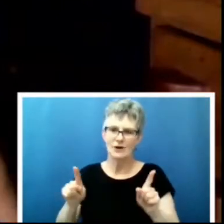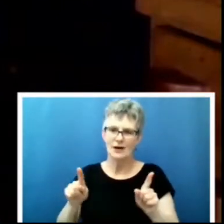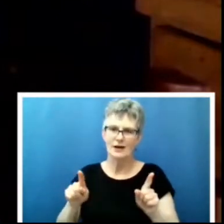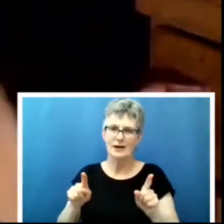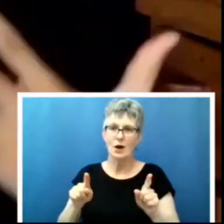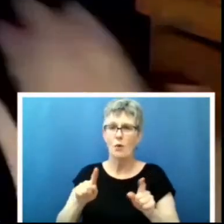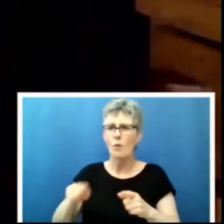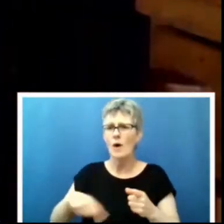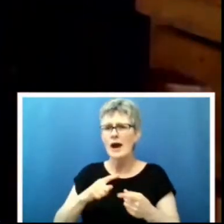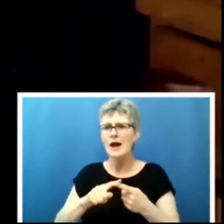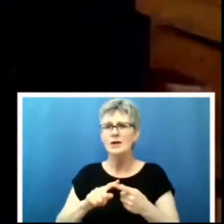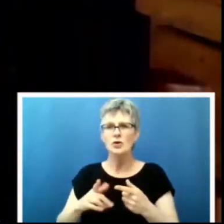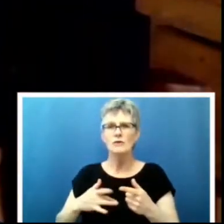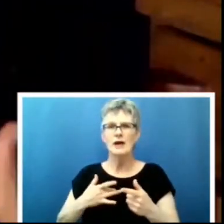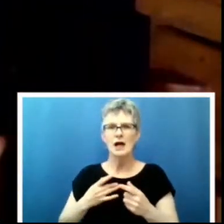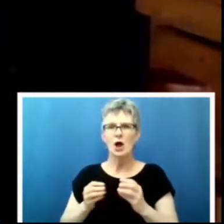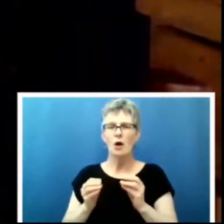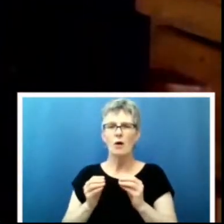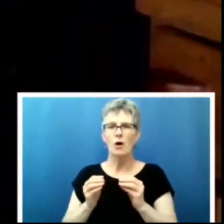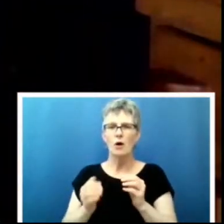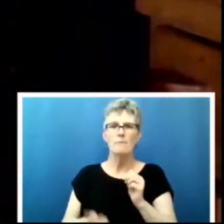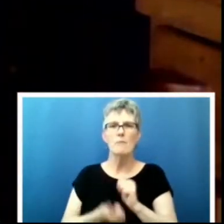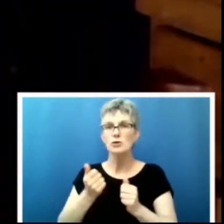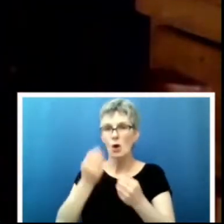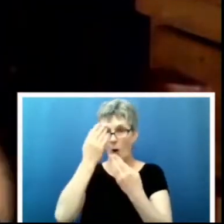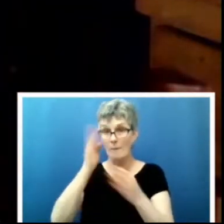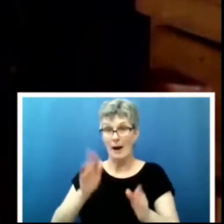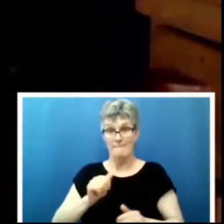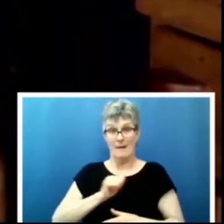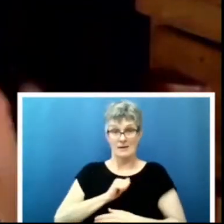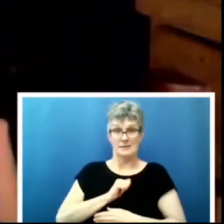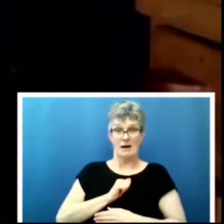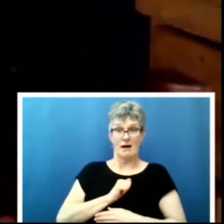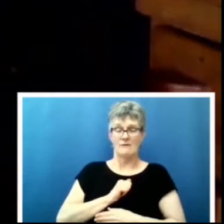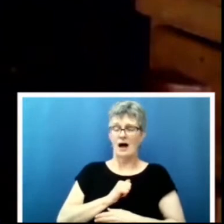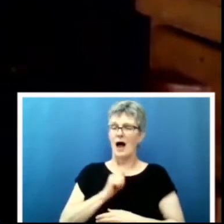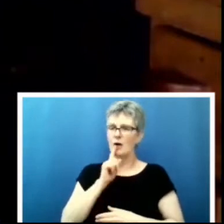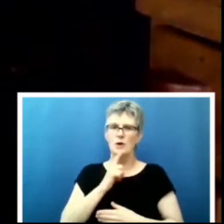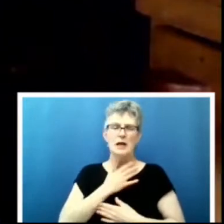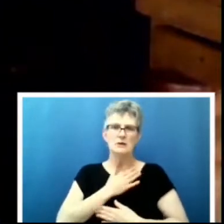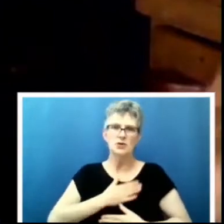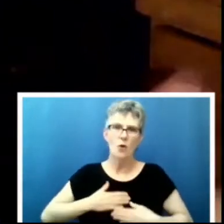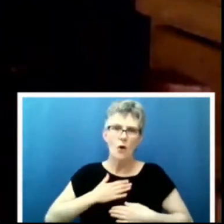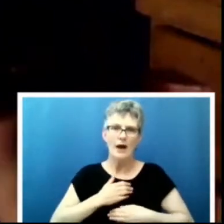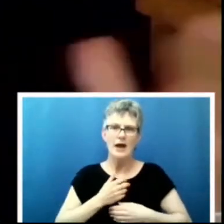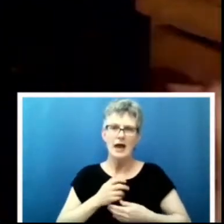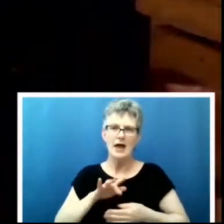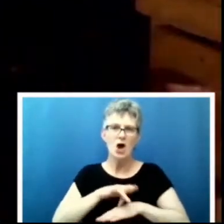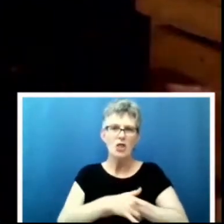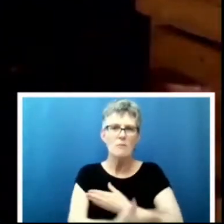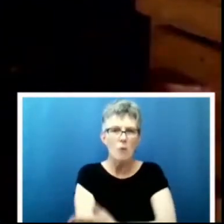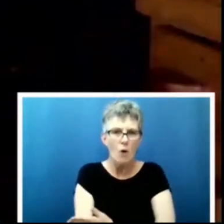For me personally, I love it early dawn in the morning. There's such a special energy. But for like a night owl or someone who likes